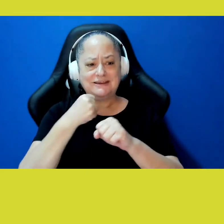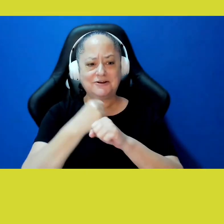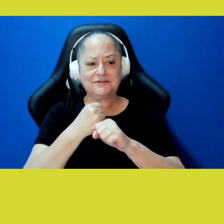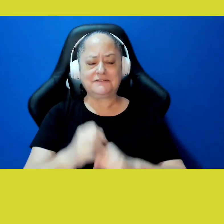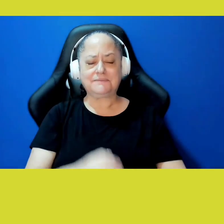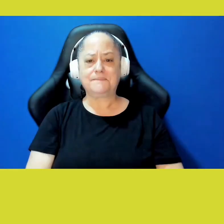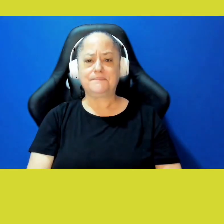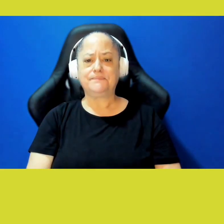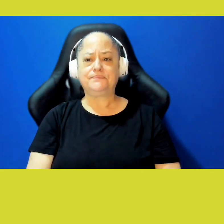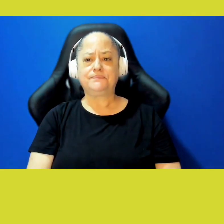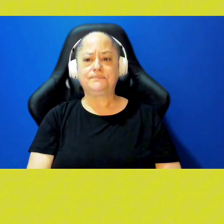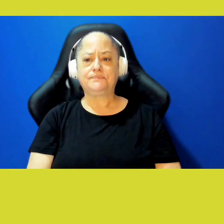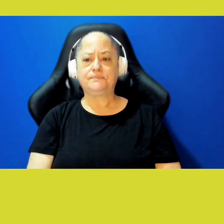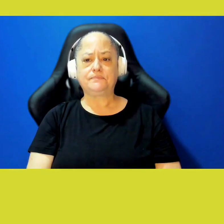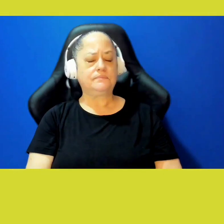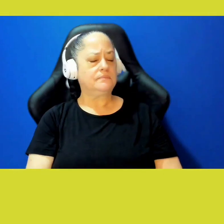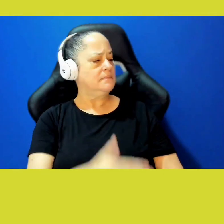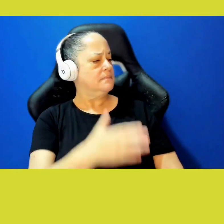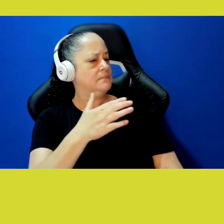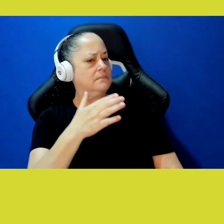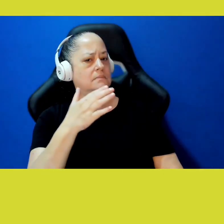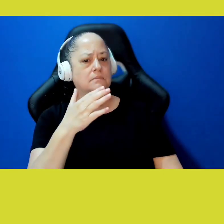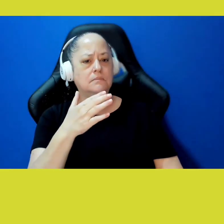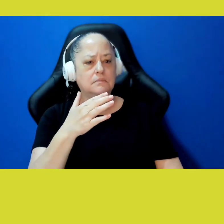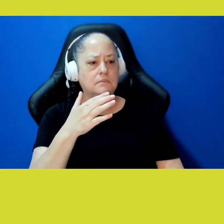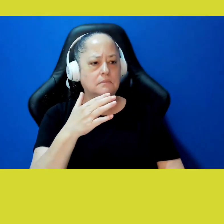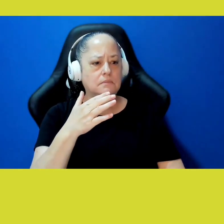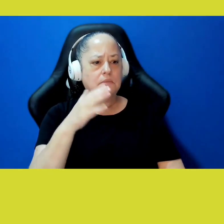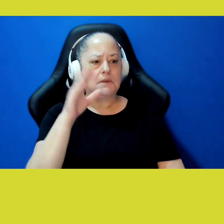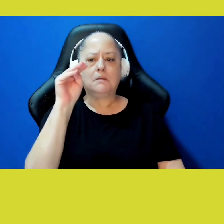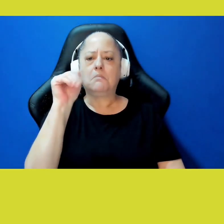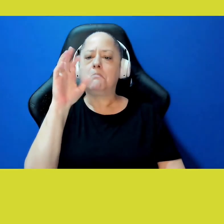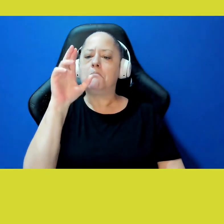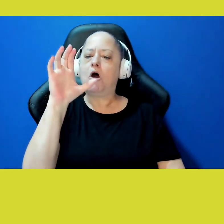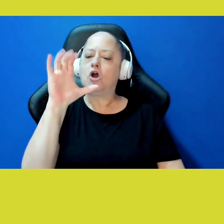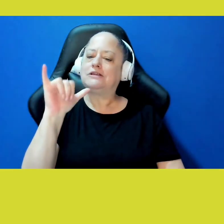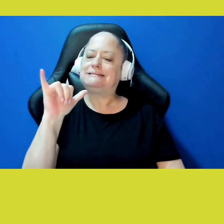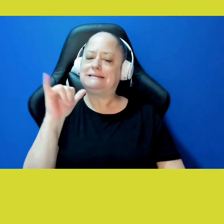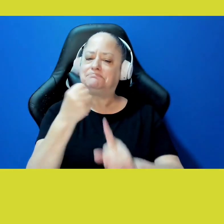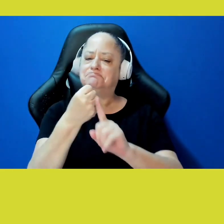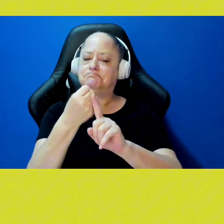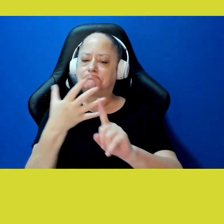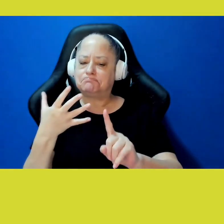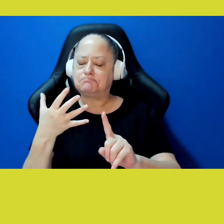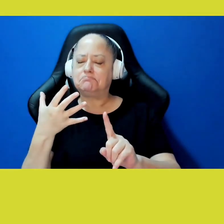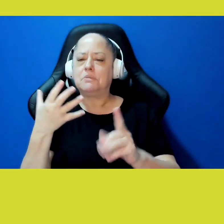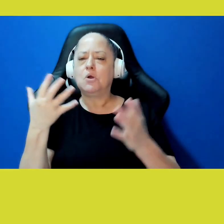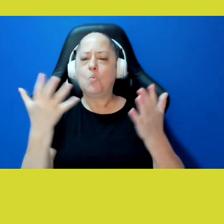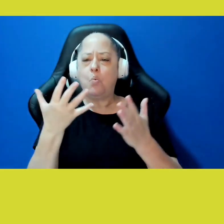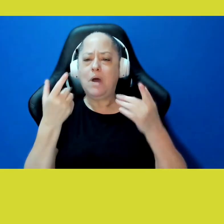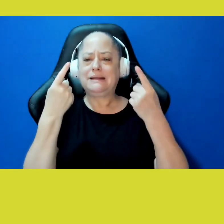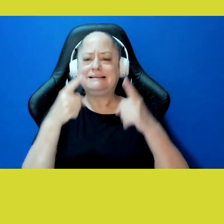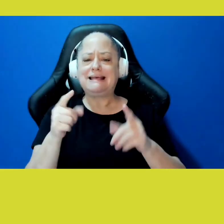so Marcy I want to stick with you for a minute and let's talk about what has happened with current policy